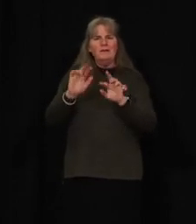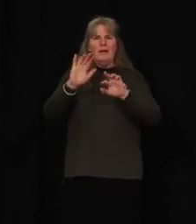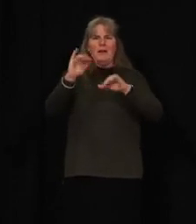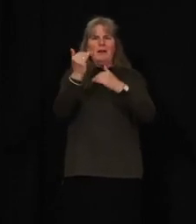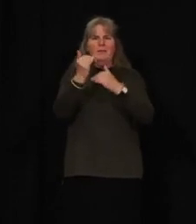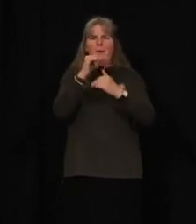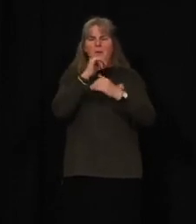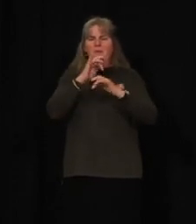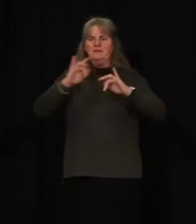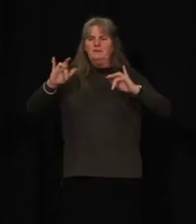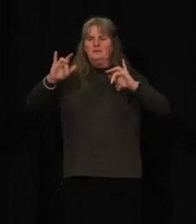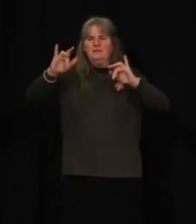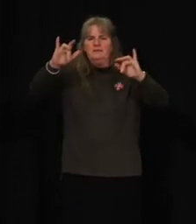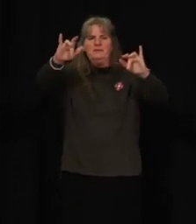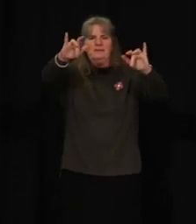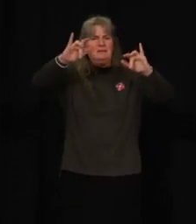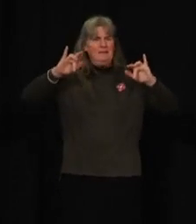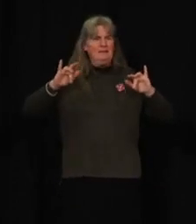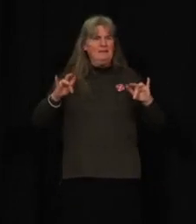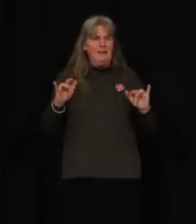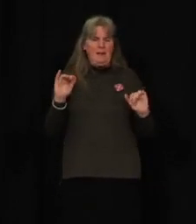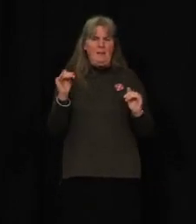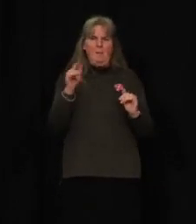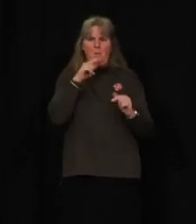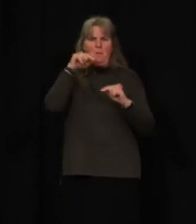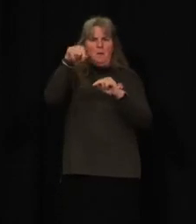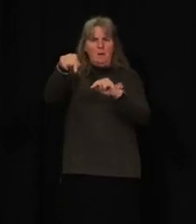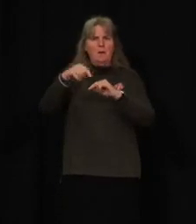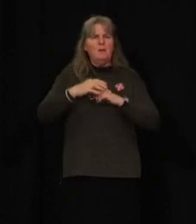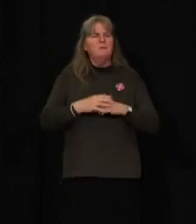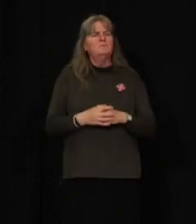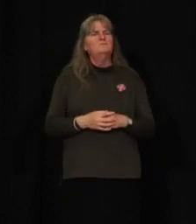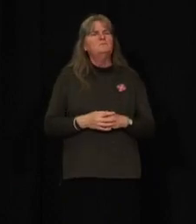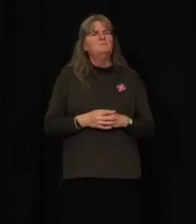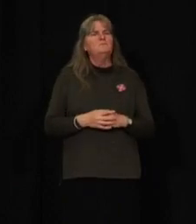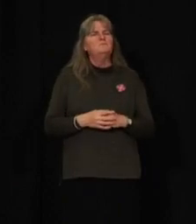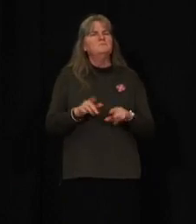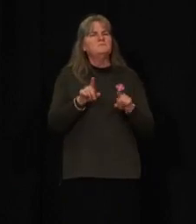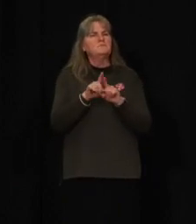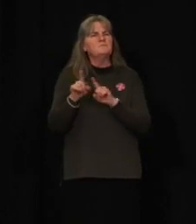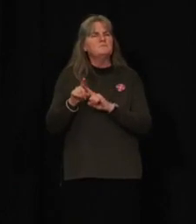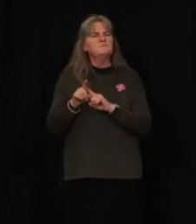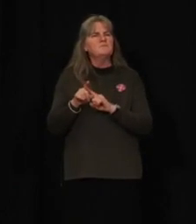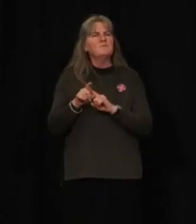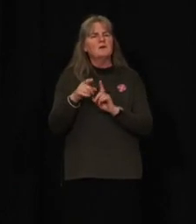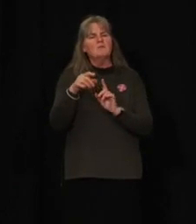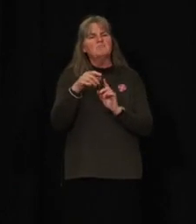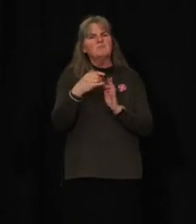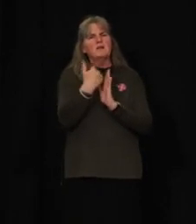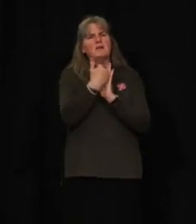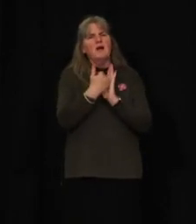course limiting people on site. Then some instructions about